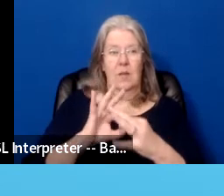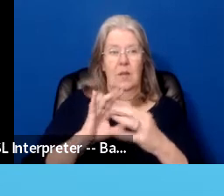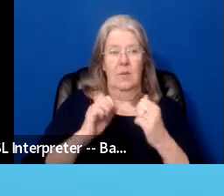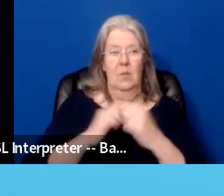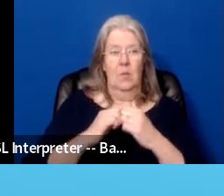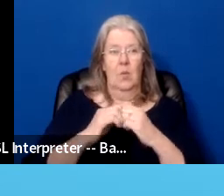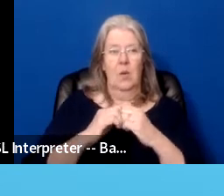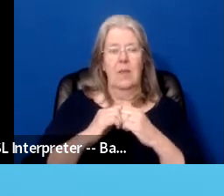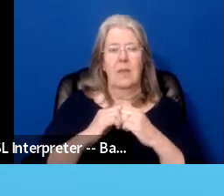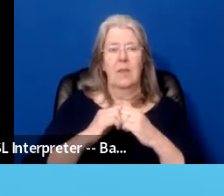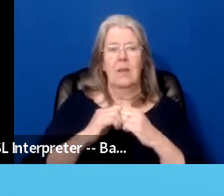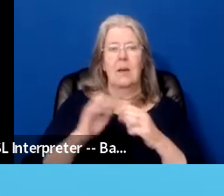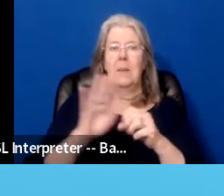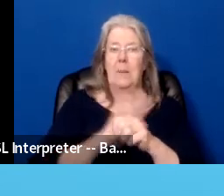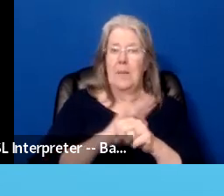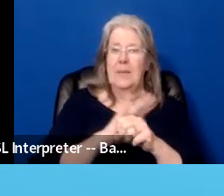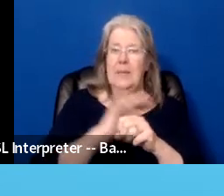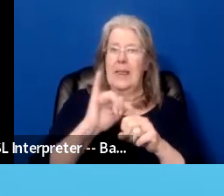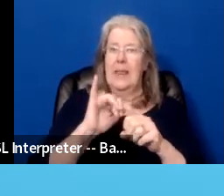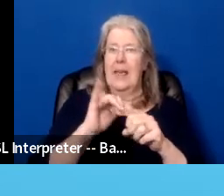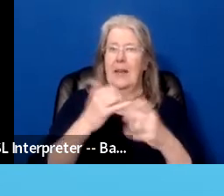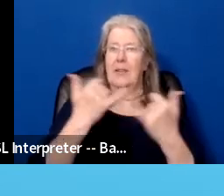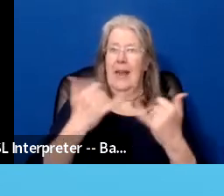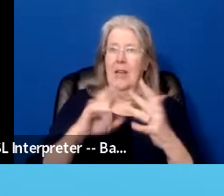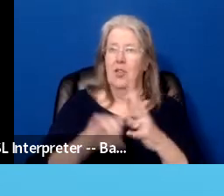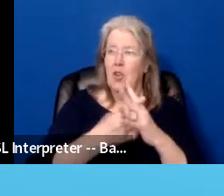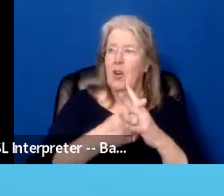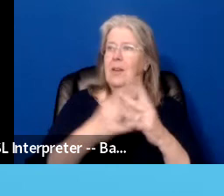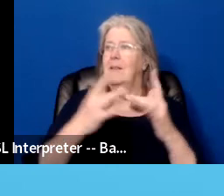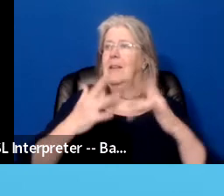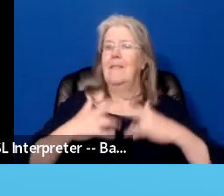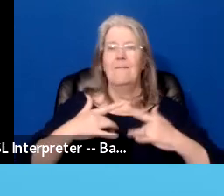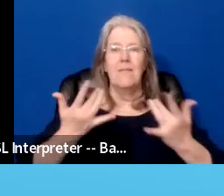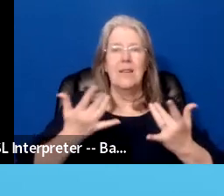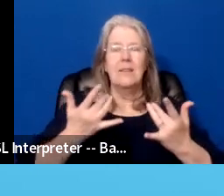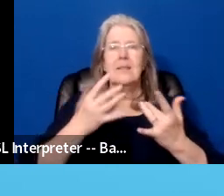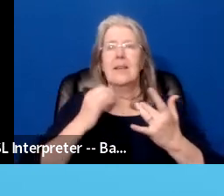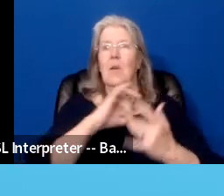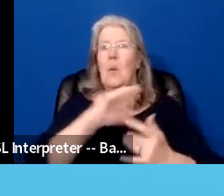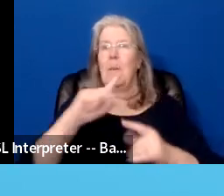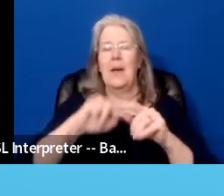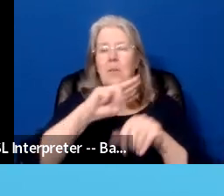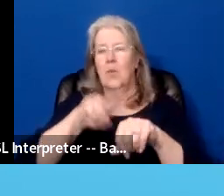are moving forward with hosting events and continue -- going back to their normal business practices